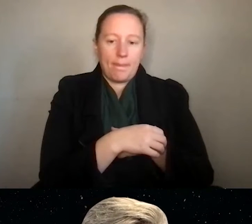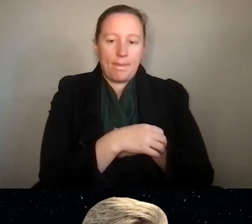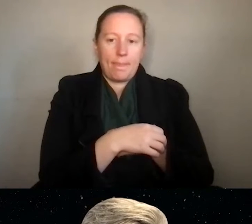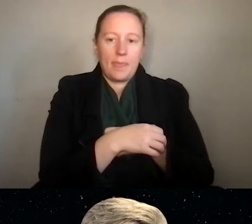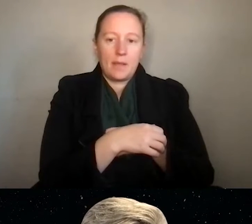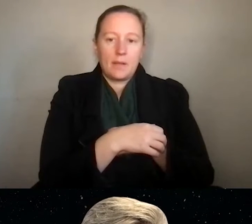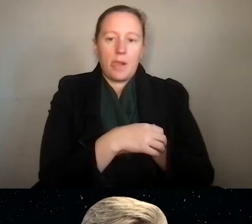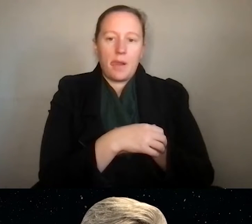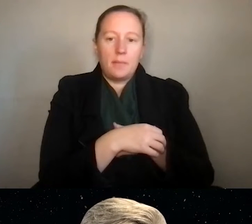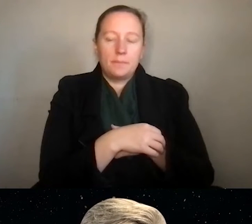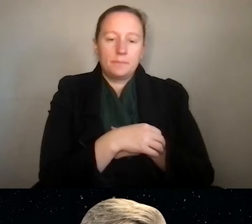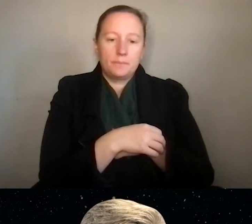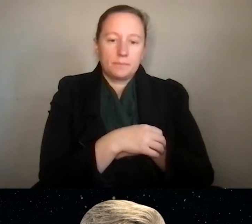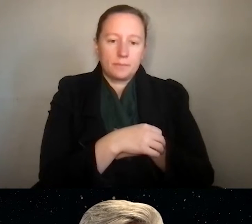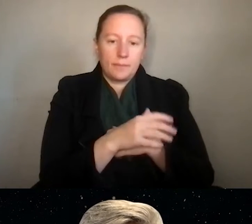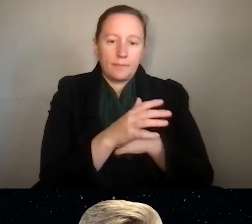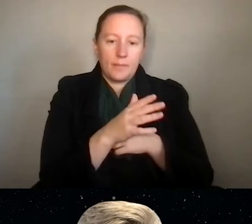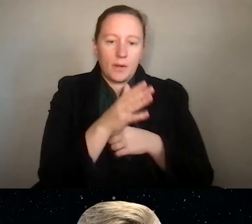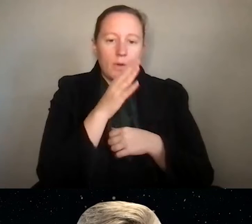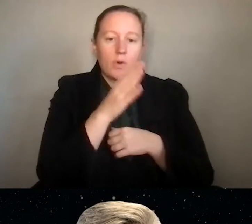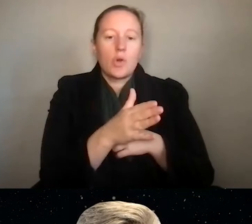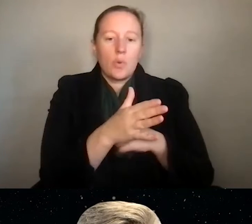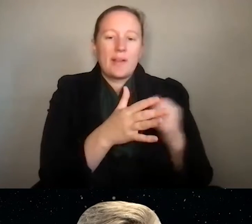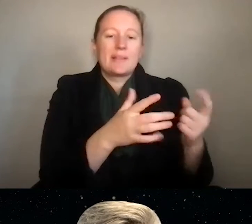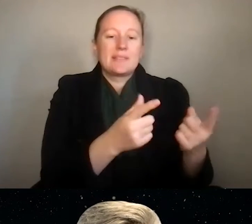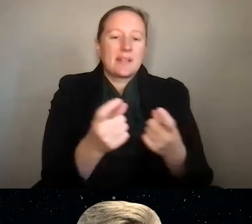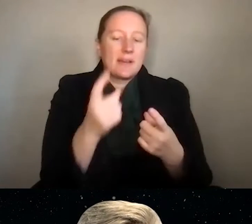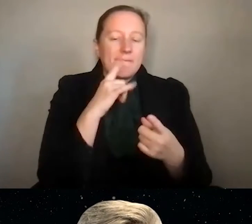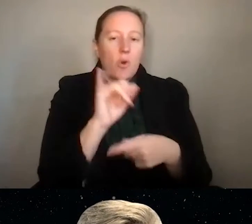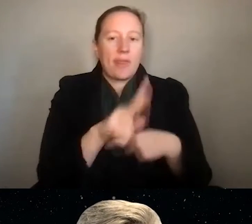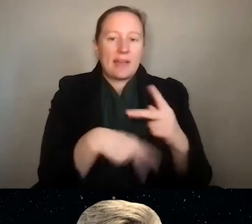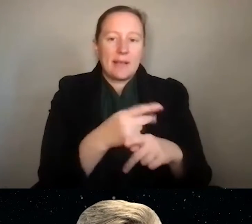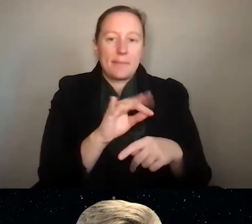the various solutions for those types of populations. But there's also if you're looking for